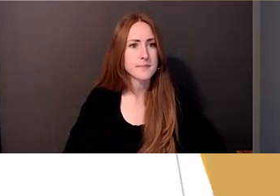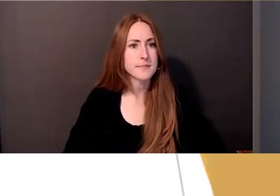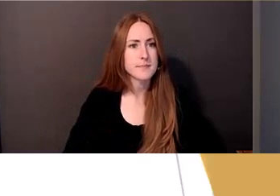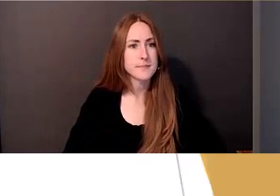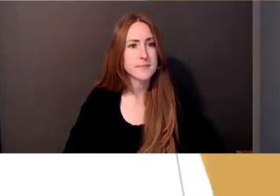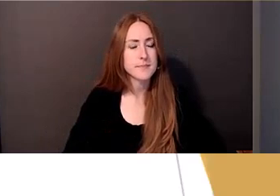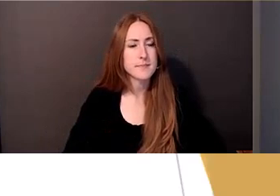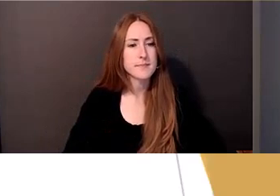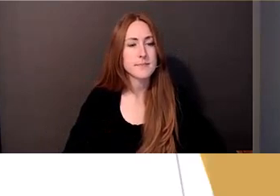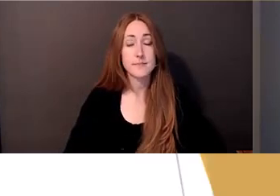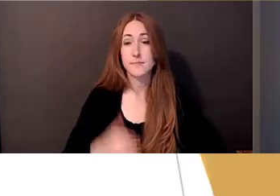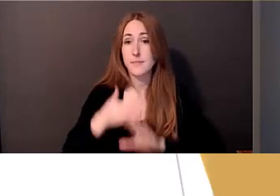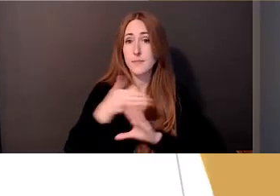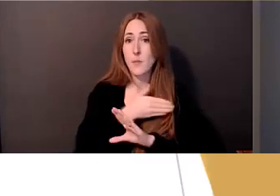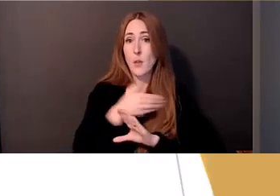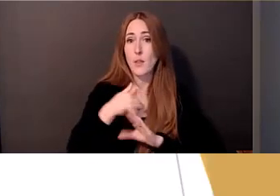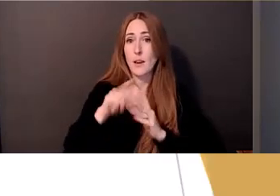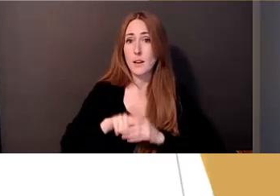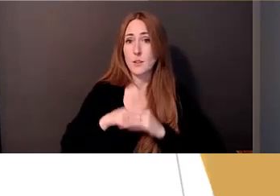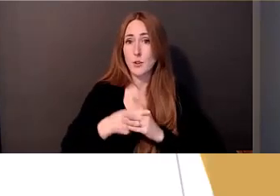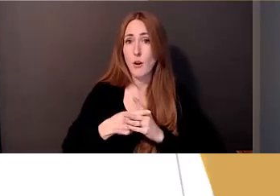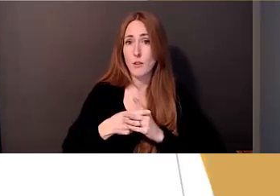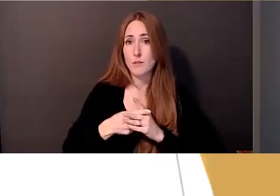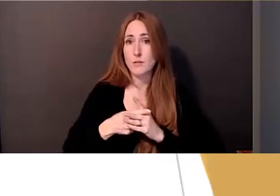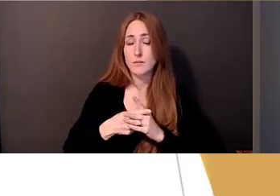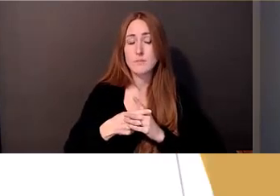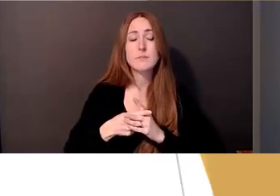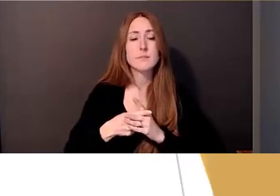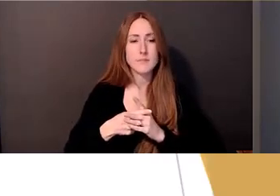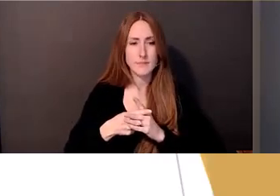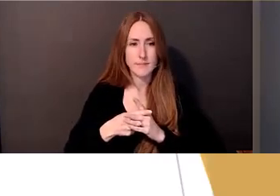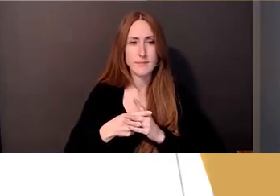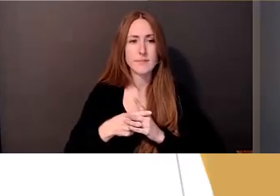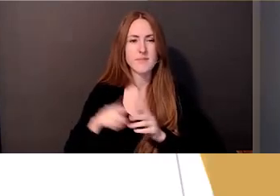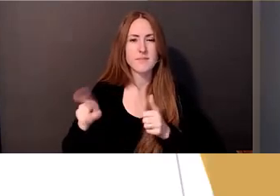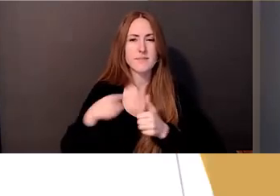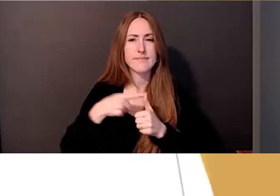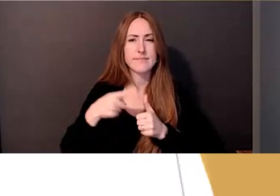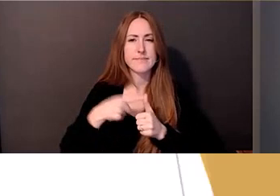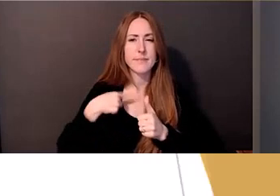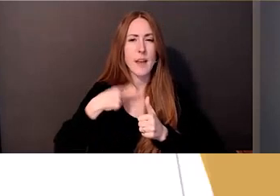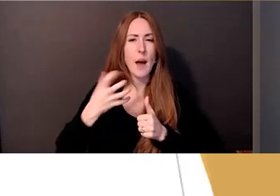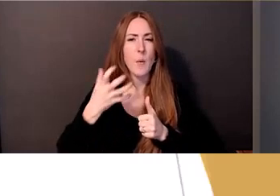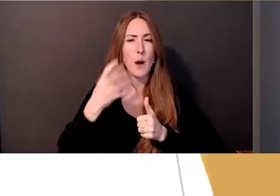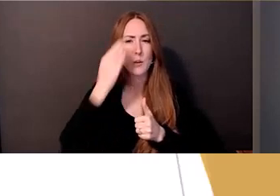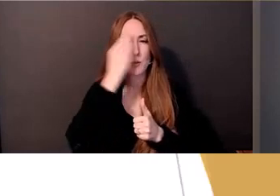So before I get started with the main content for this presentation, I do want to acknowledge and thank